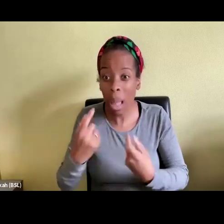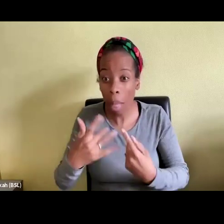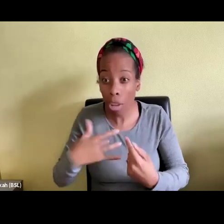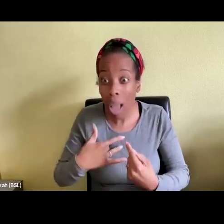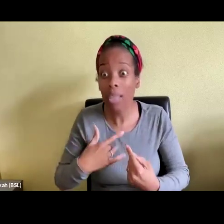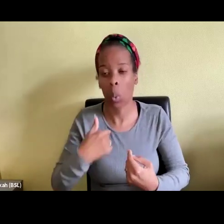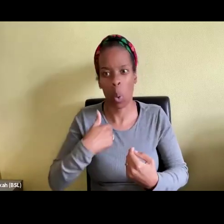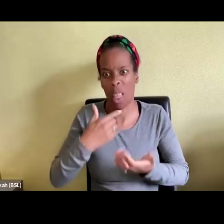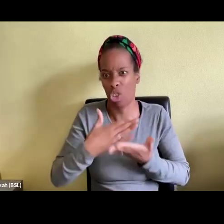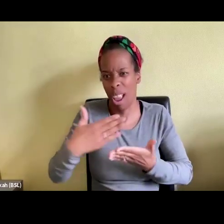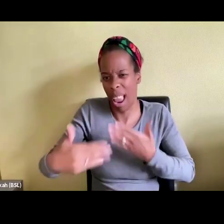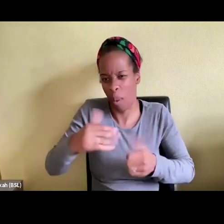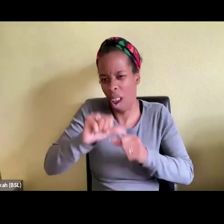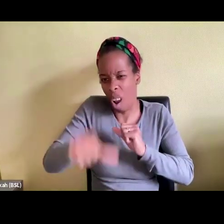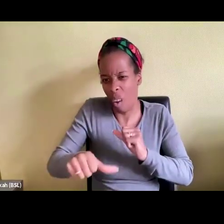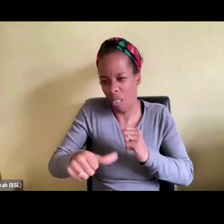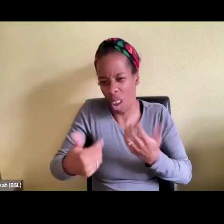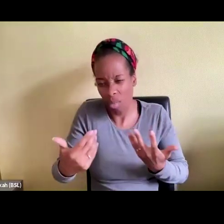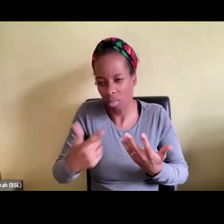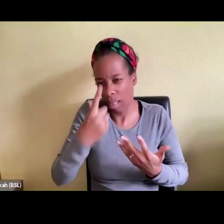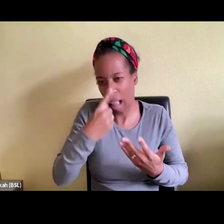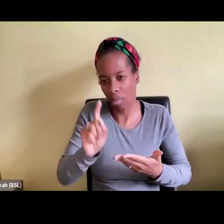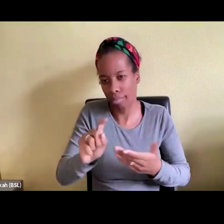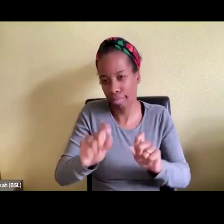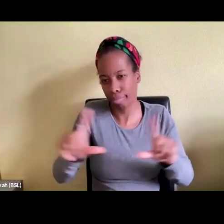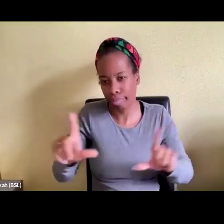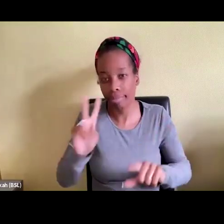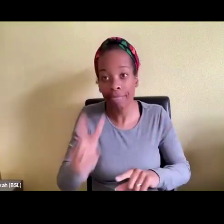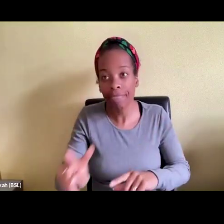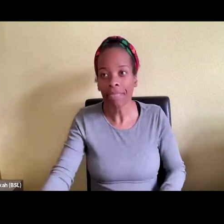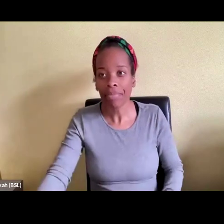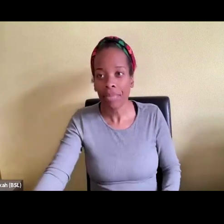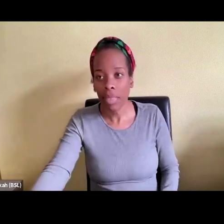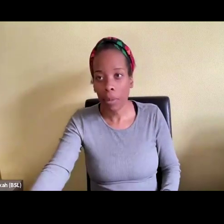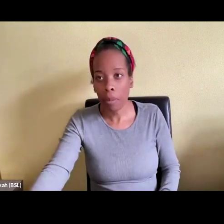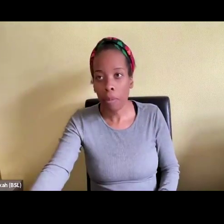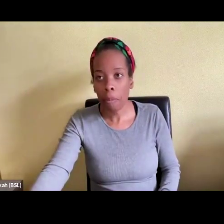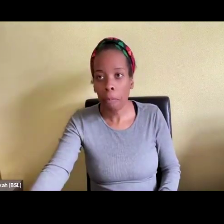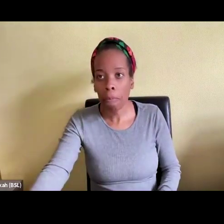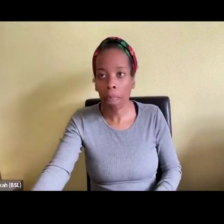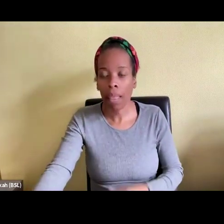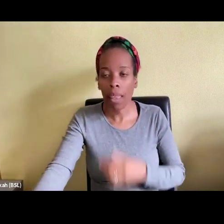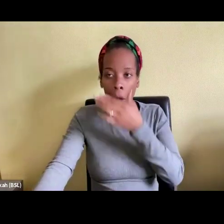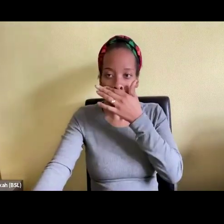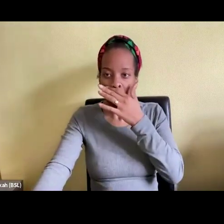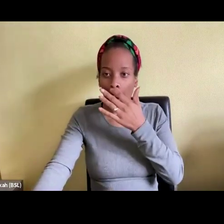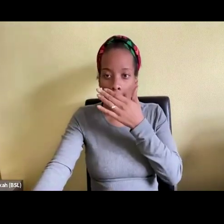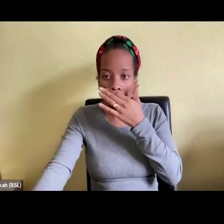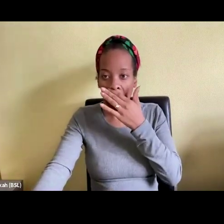in in email form. I think we are running out of time, but we'll just go to a couple of questions just because I know